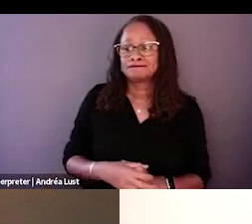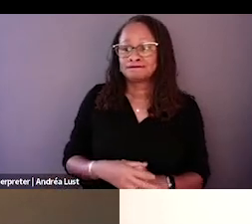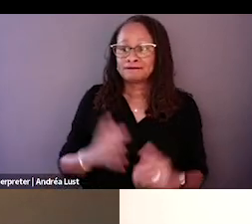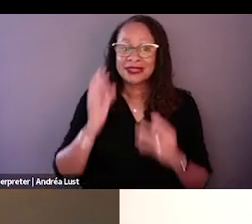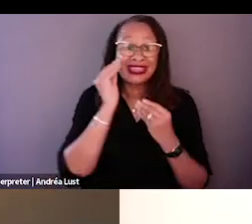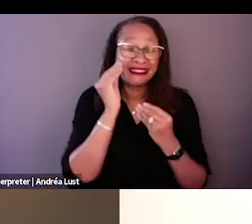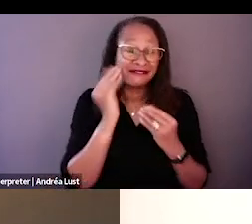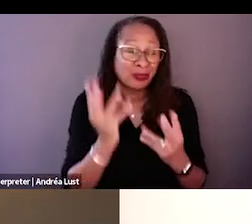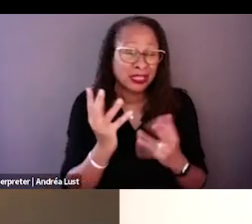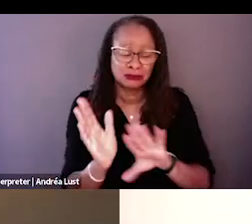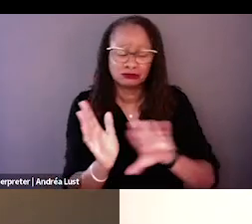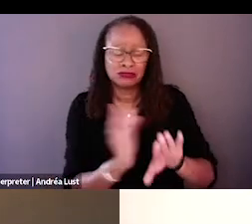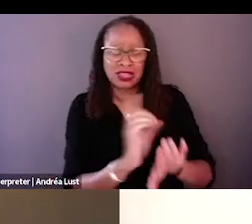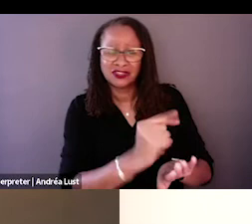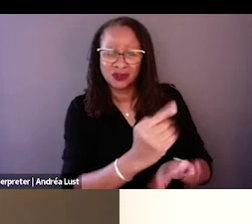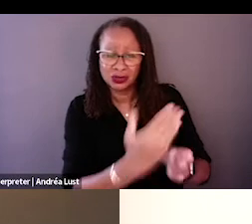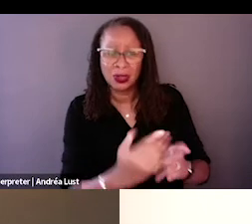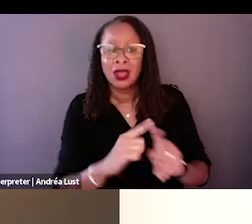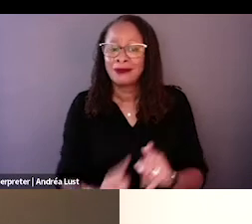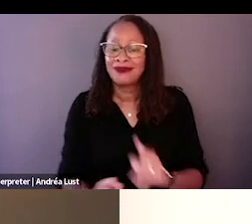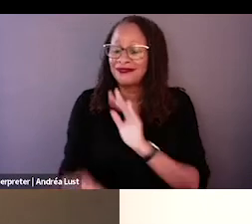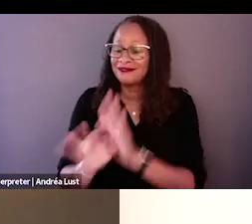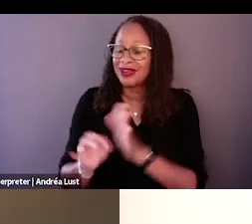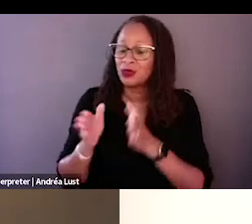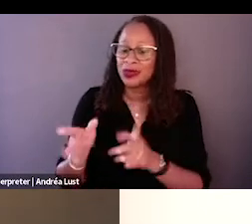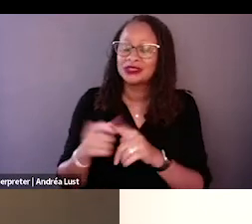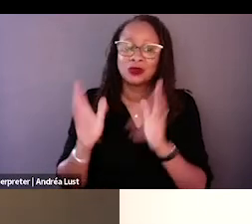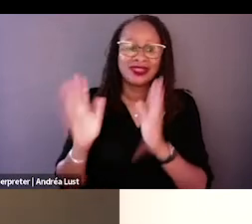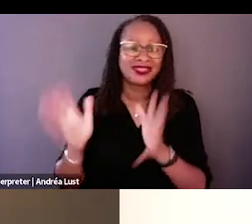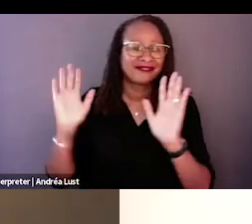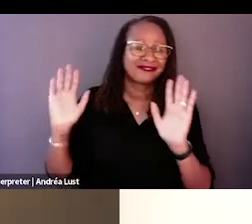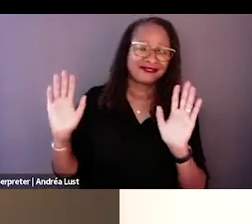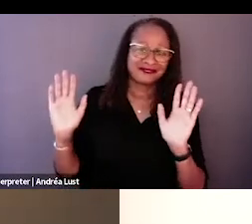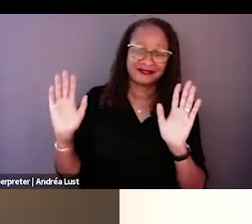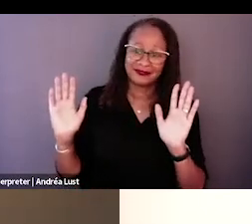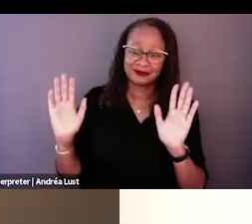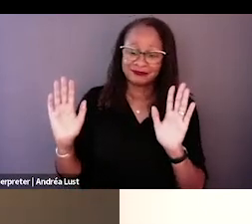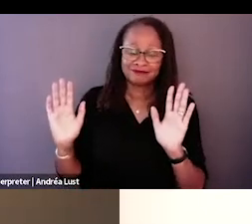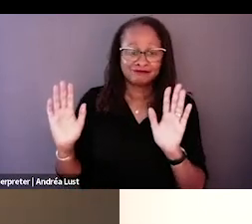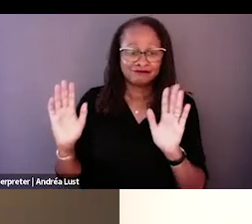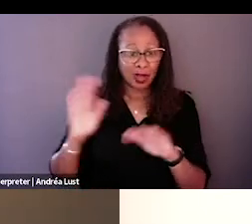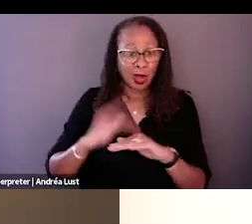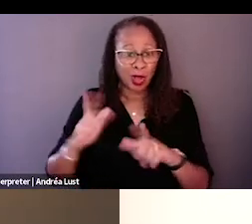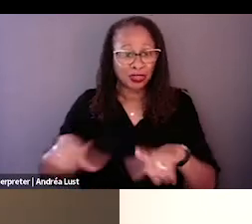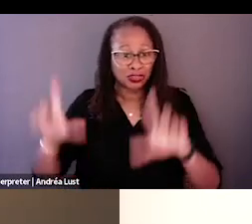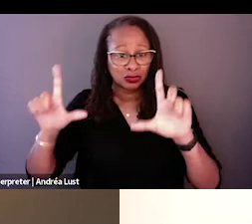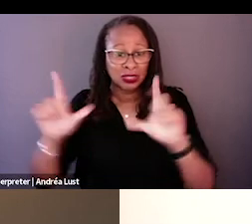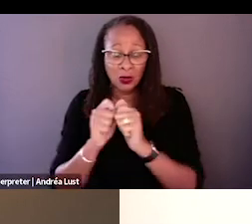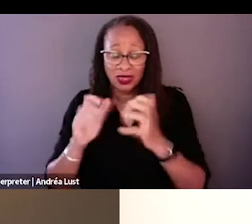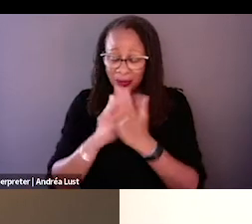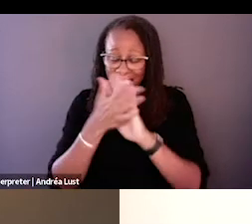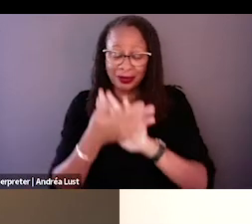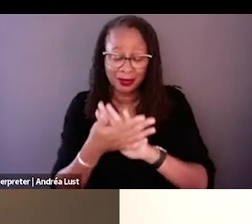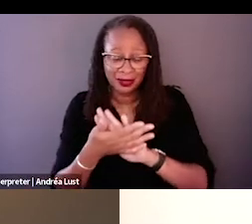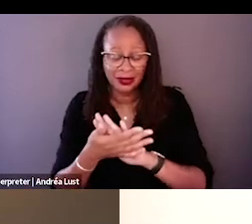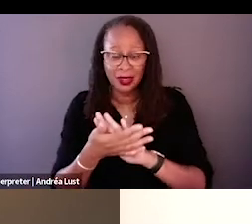We tried -- I went to Poland only to record sound because I immediately, when I started, I knew I